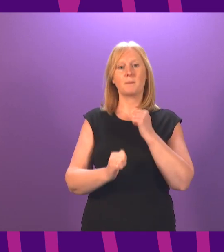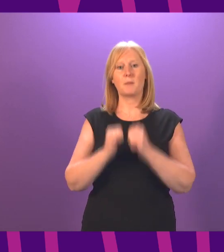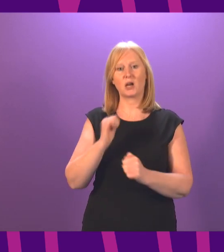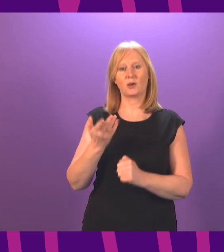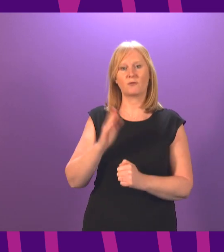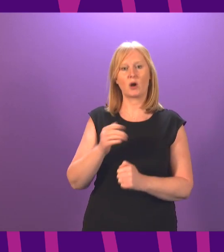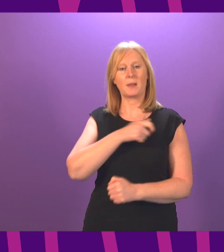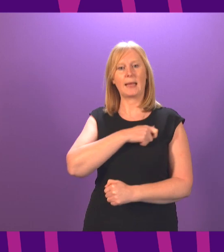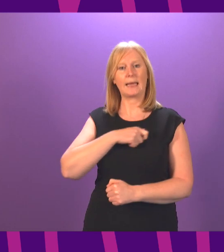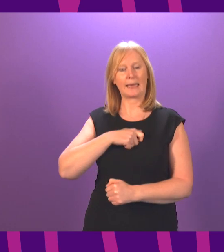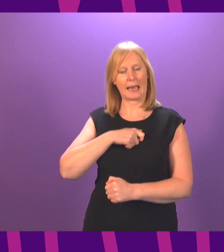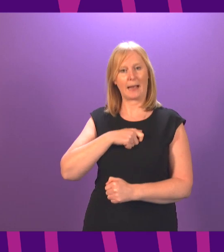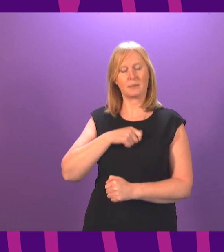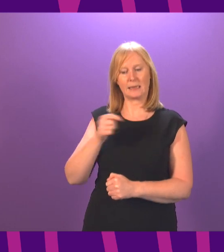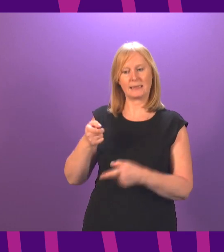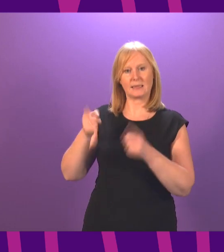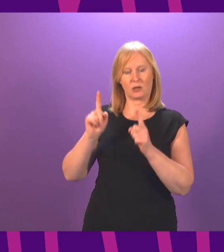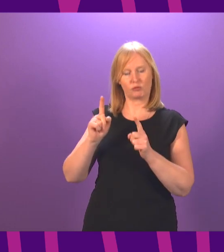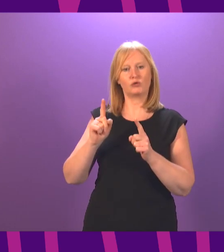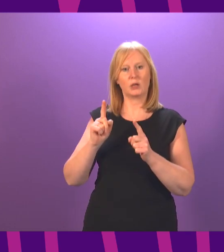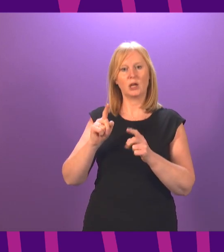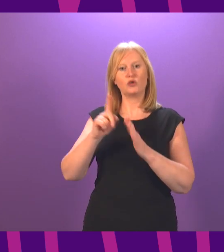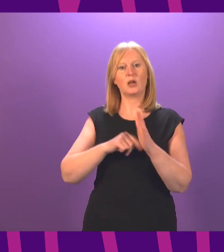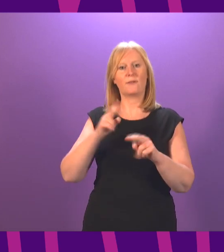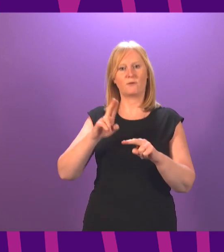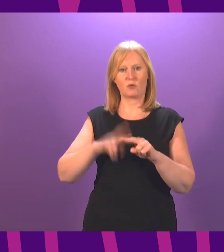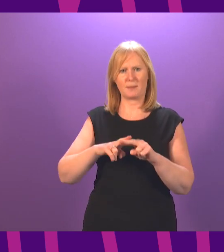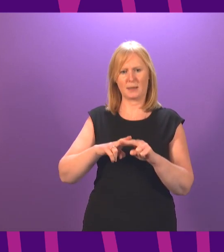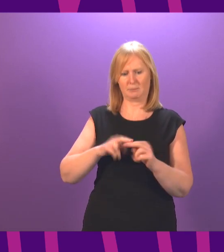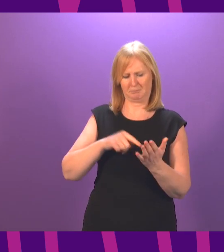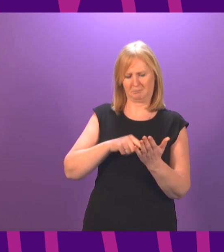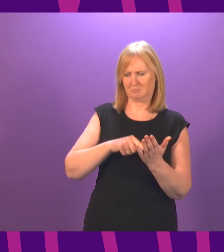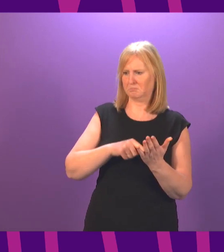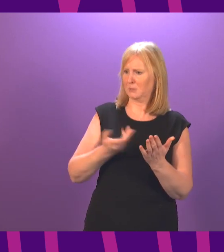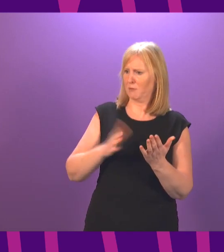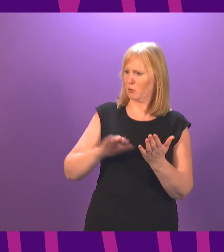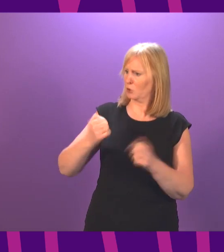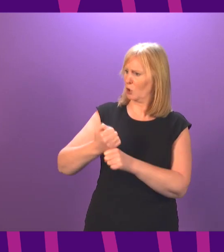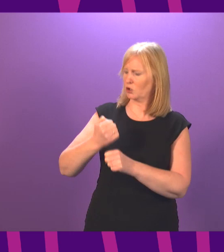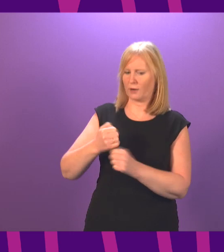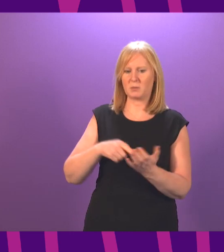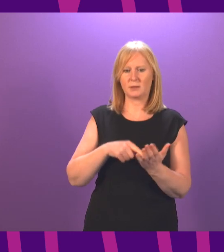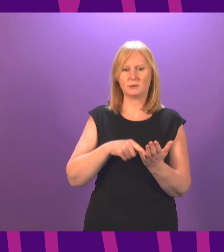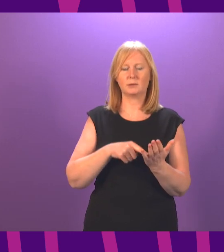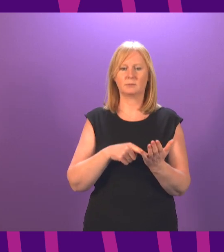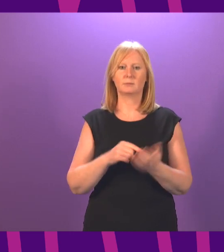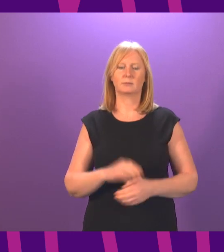Secretary for Health and Sport, Jeane Freeman. I have the letter here—it is on Scottish Government-headed notepaper.